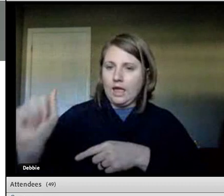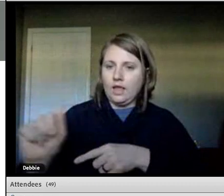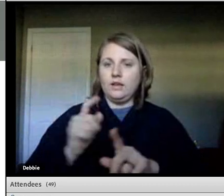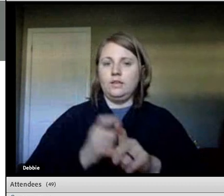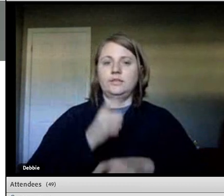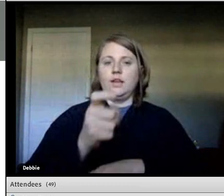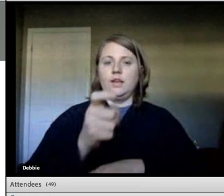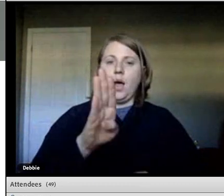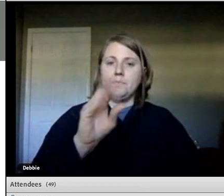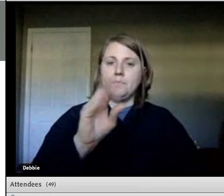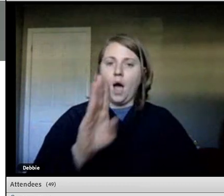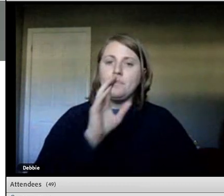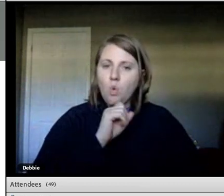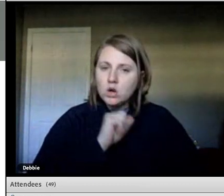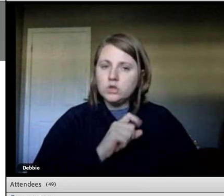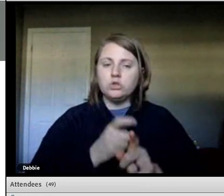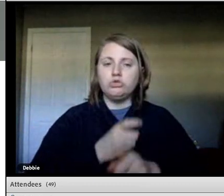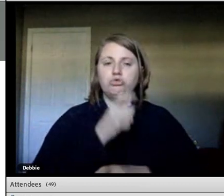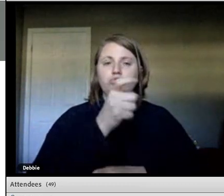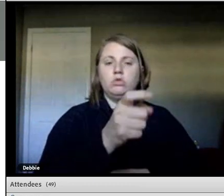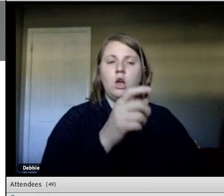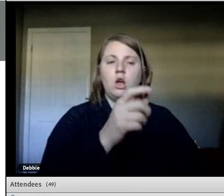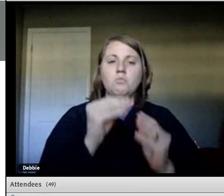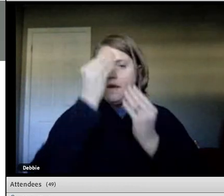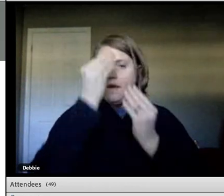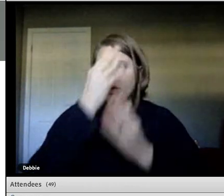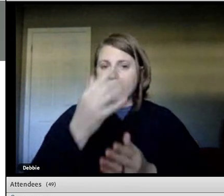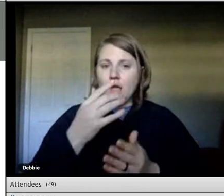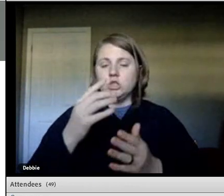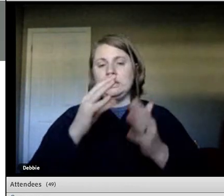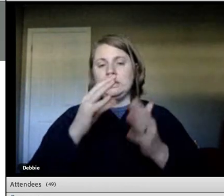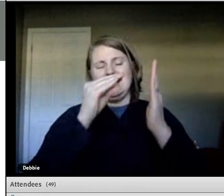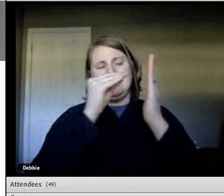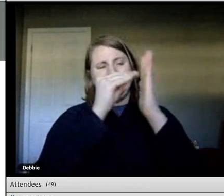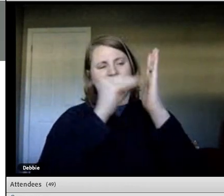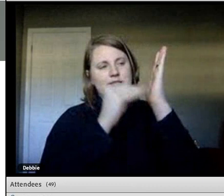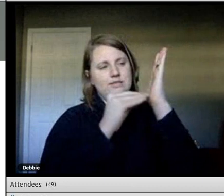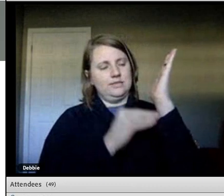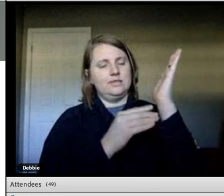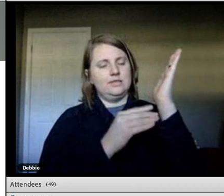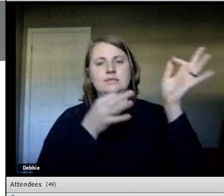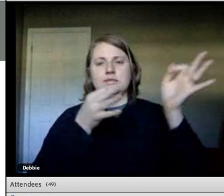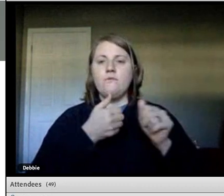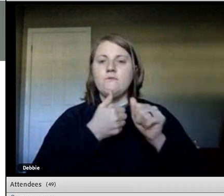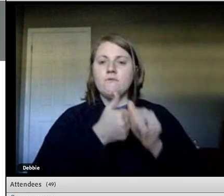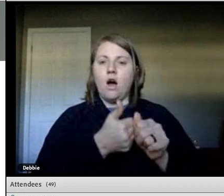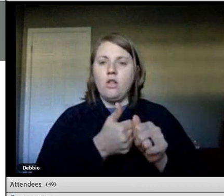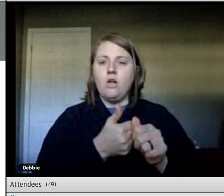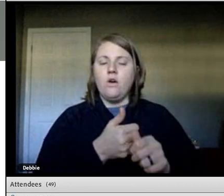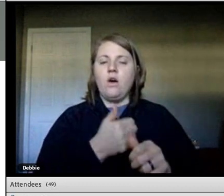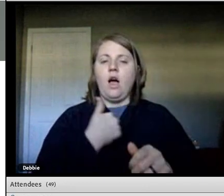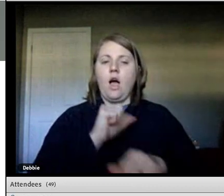I can put done, all of that kind of stuff so we can follow along. I worked on a committee that used this, and it was probably the most effective committee